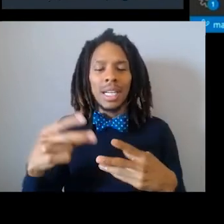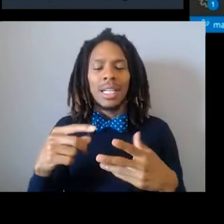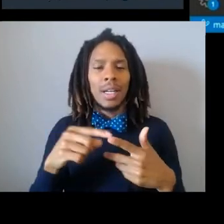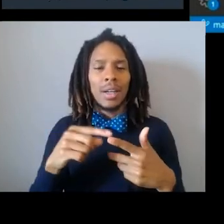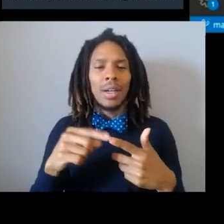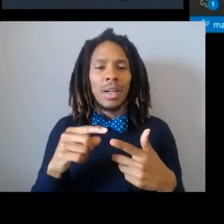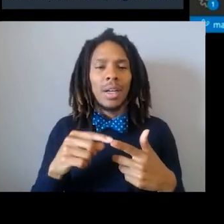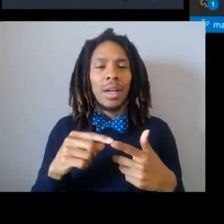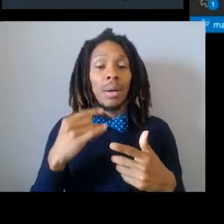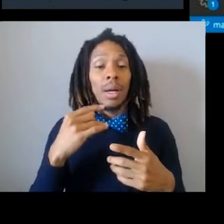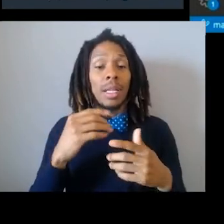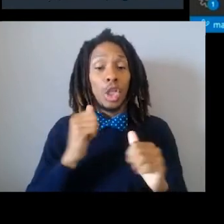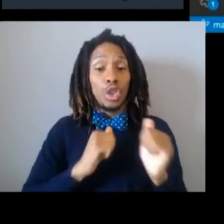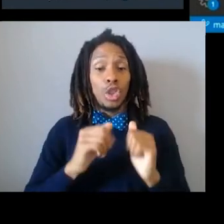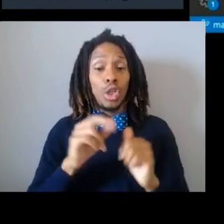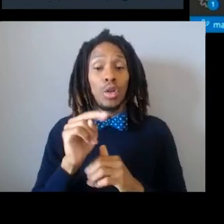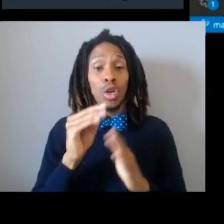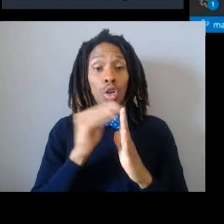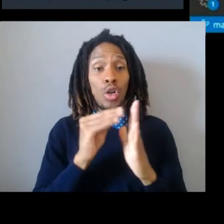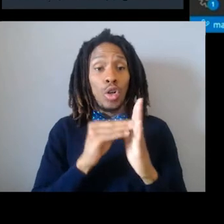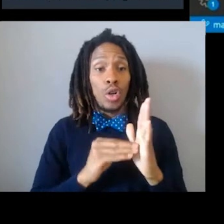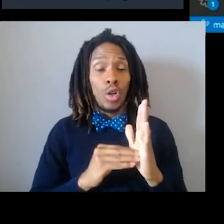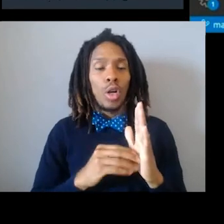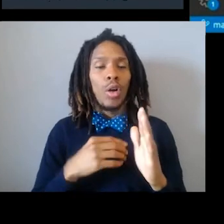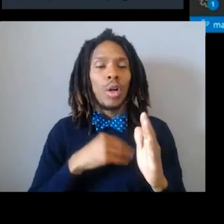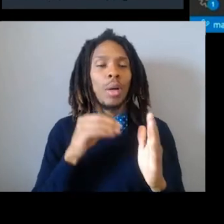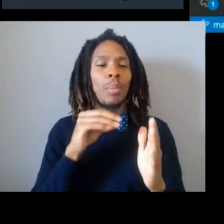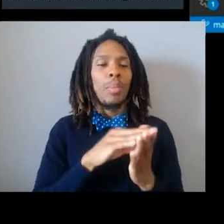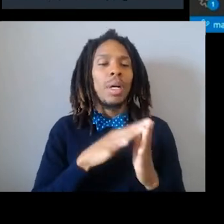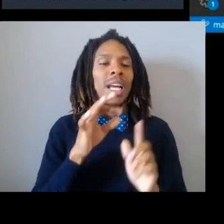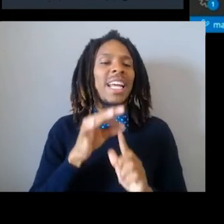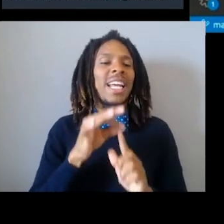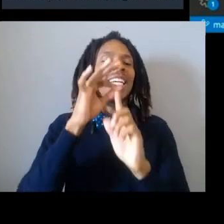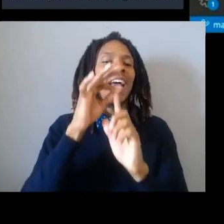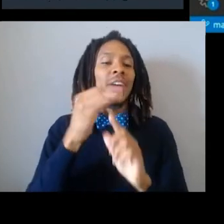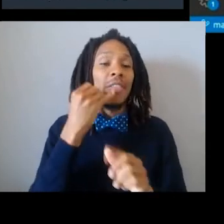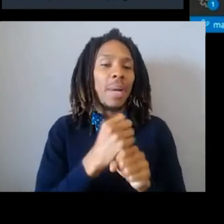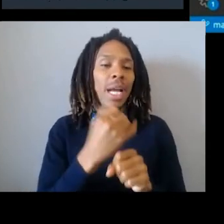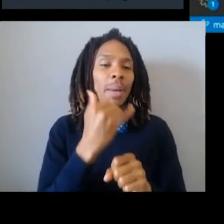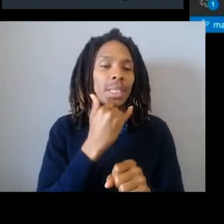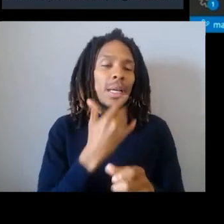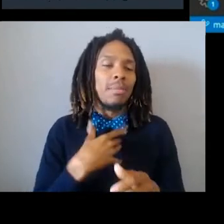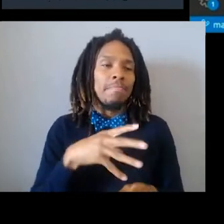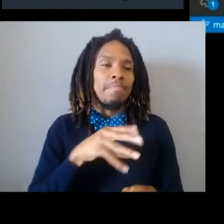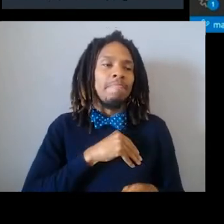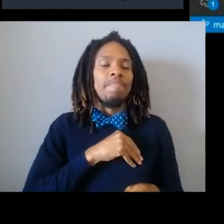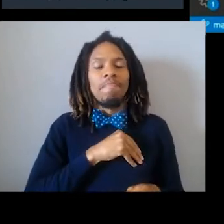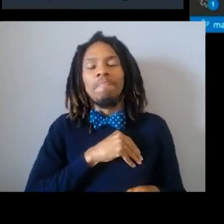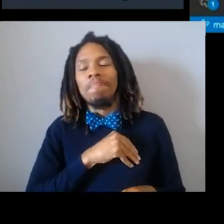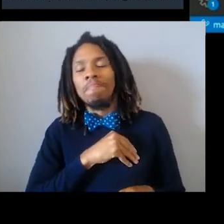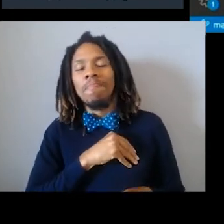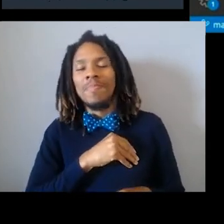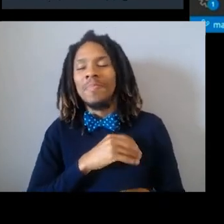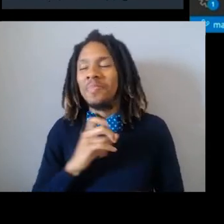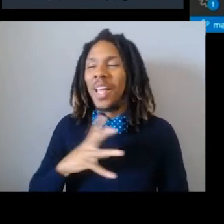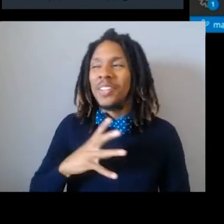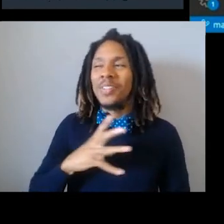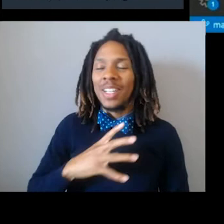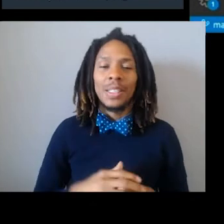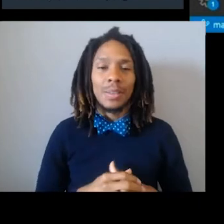we can put a little caveat to correct if I make a mistake on that stage. It's fine. Yeah. Very cool.